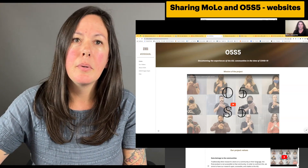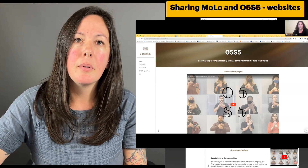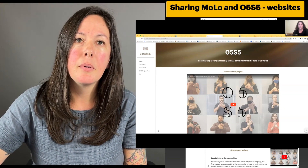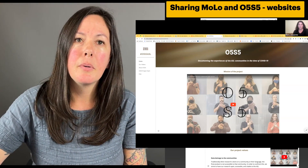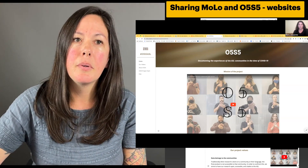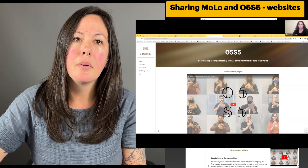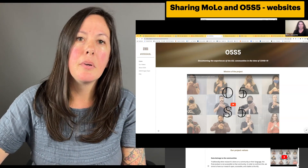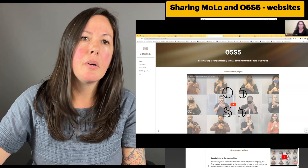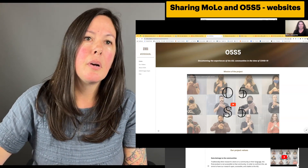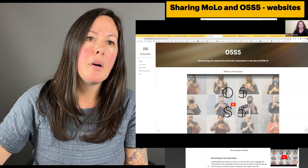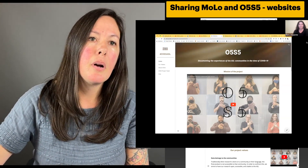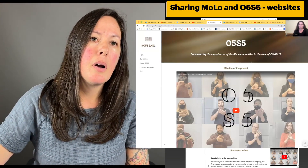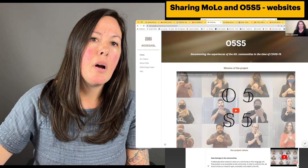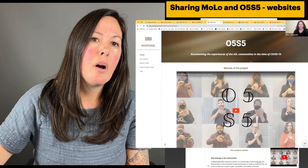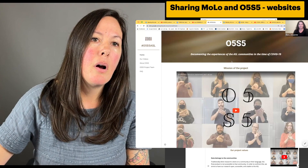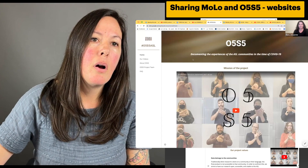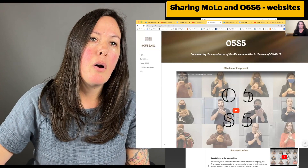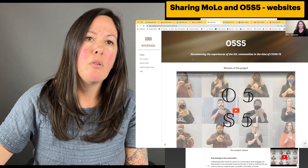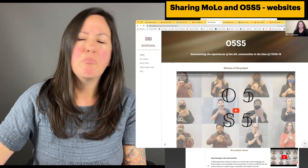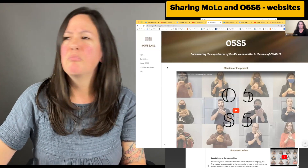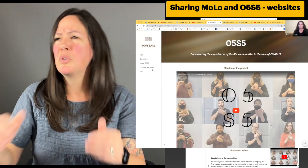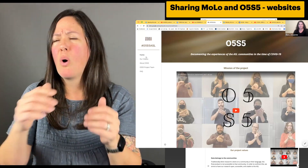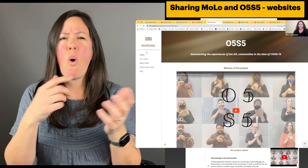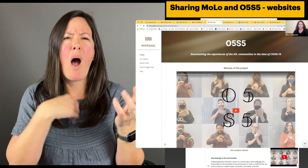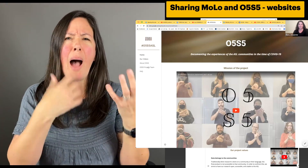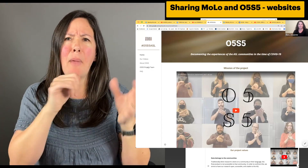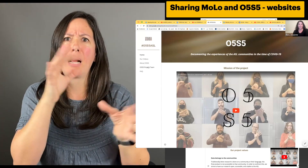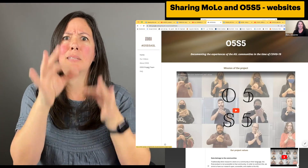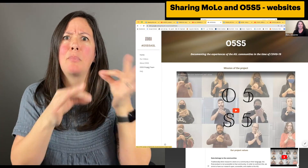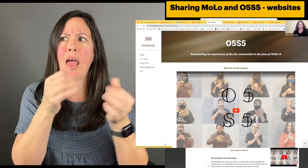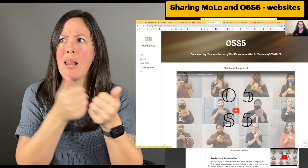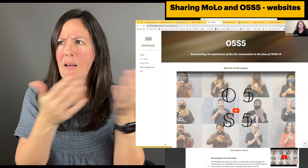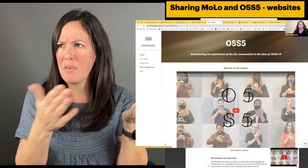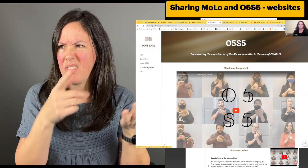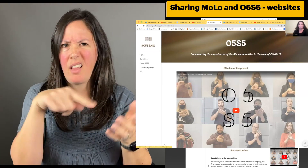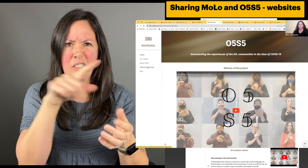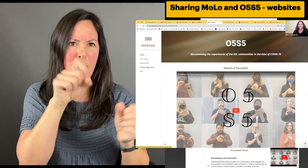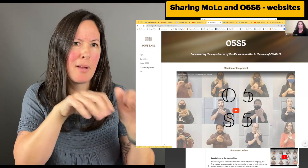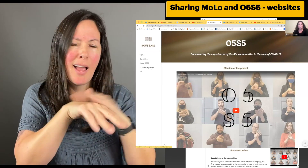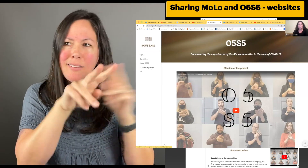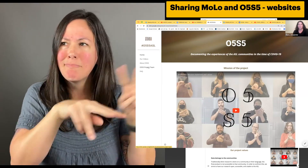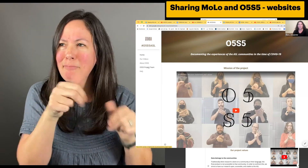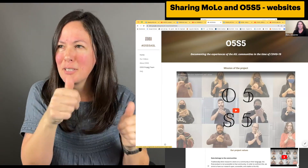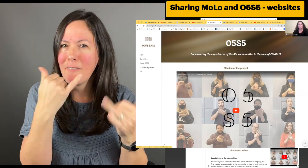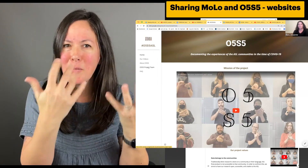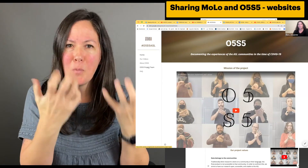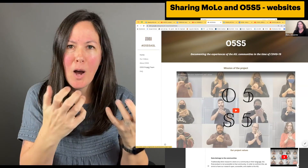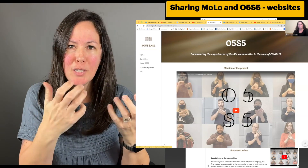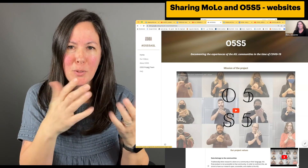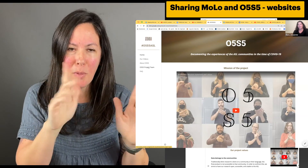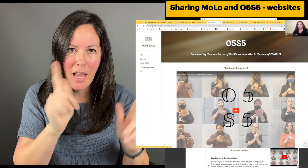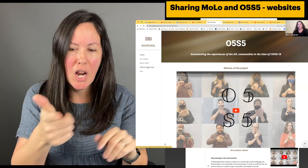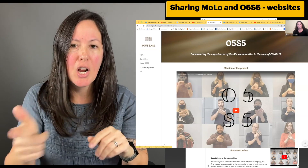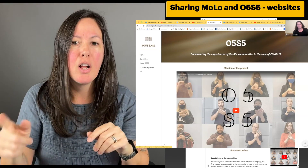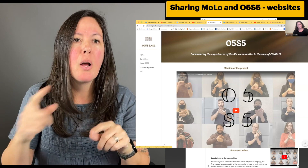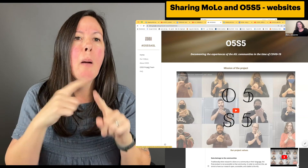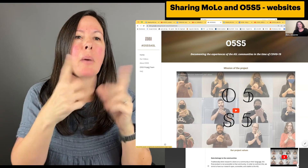making sure you can see that it seems that you can so I'm not going to go in depth of